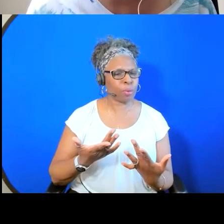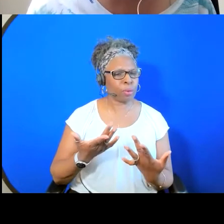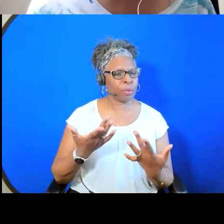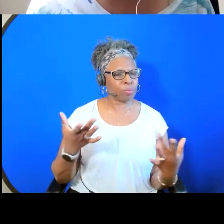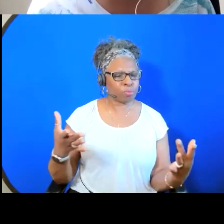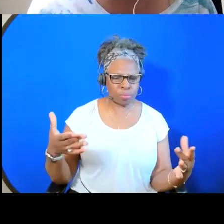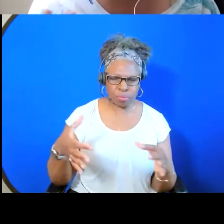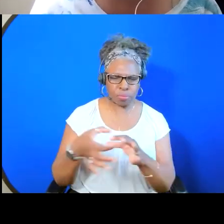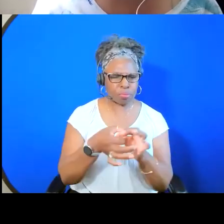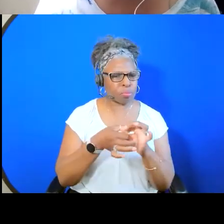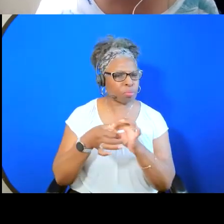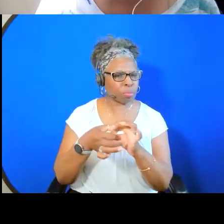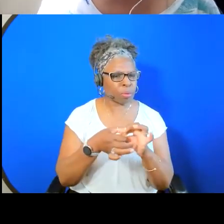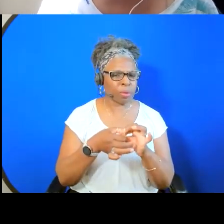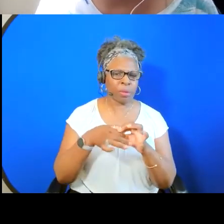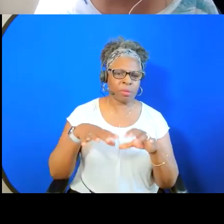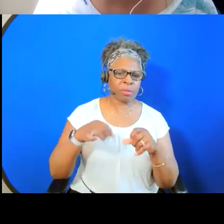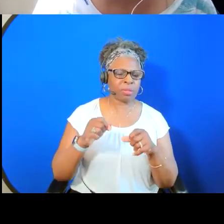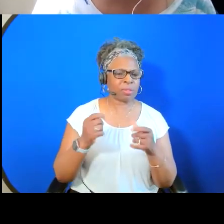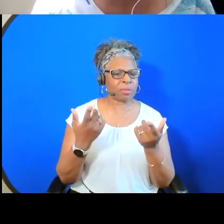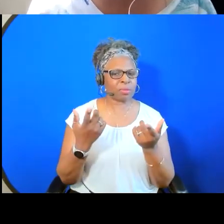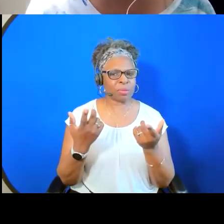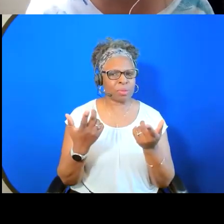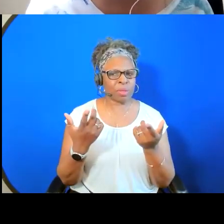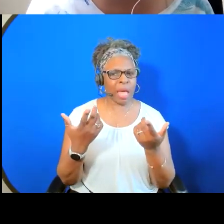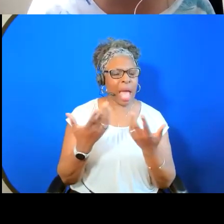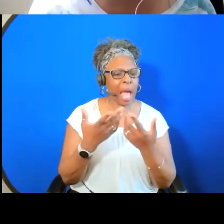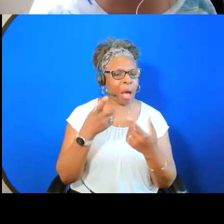of competition that are embedded in how the funding is structured,